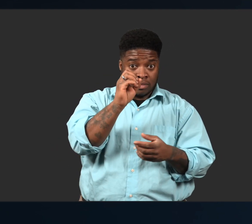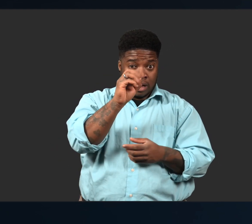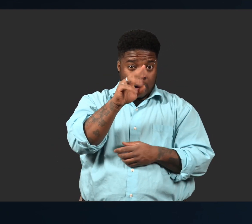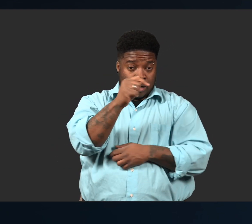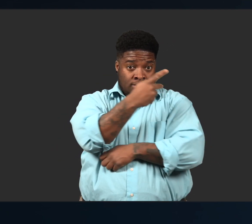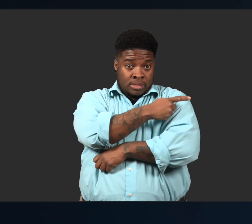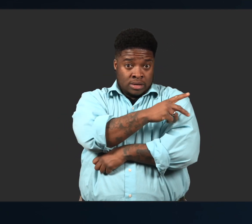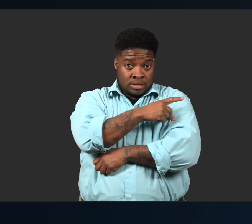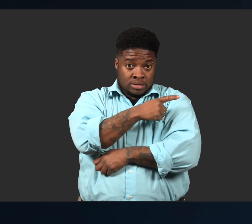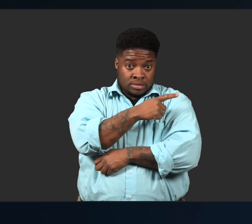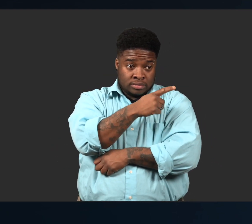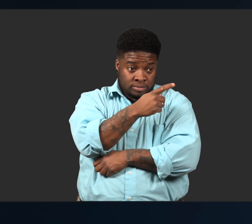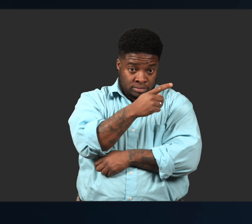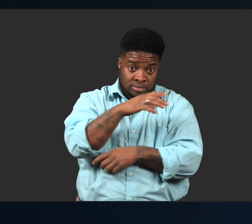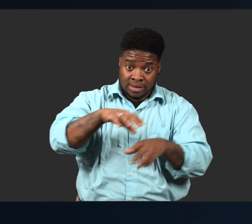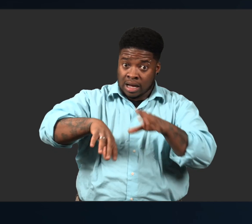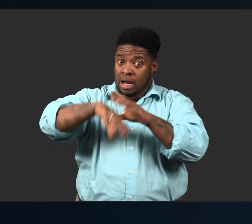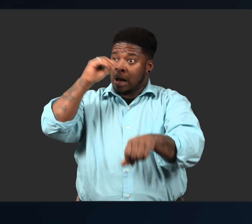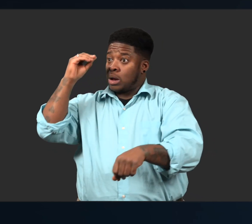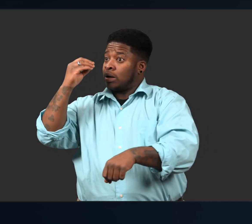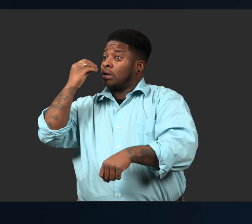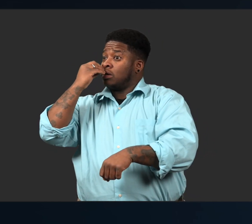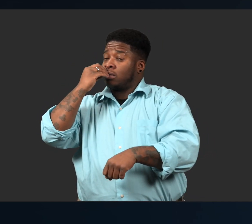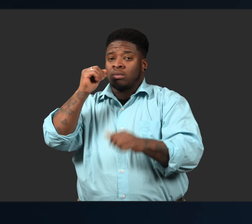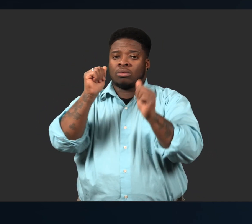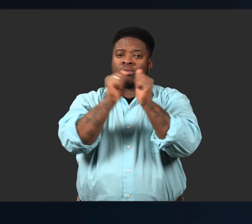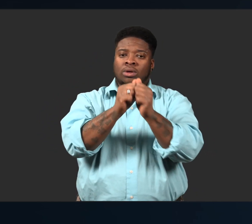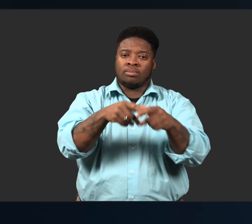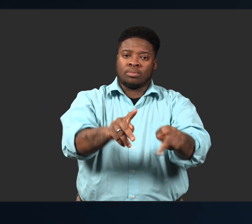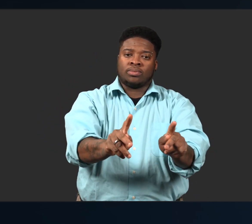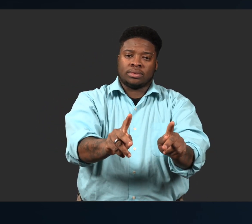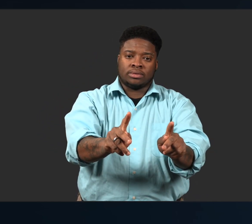People in outpatient programs are allowed on outings, with permission.